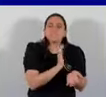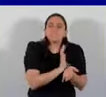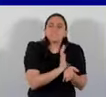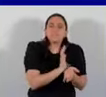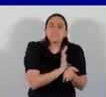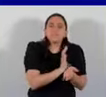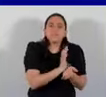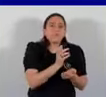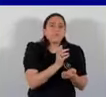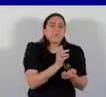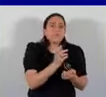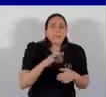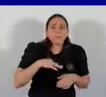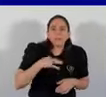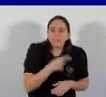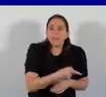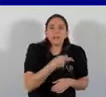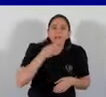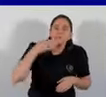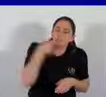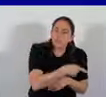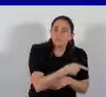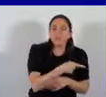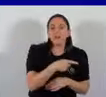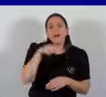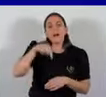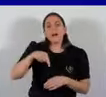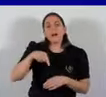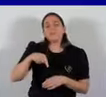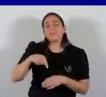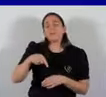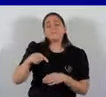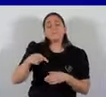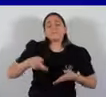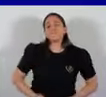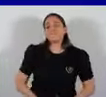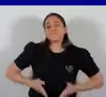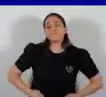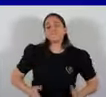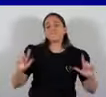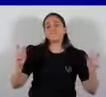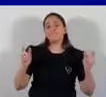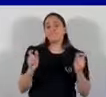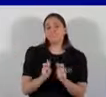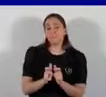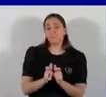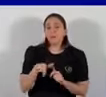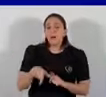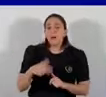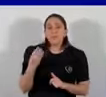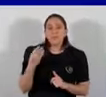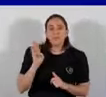To attack the two lives And now we are paying for it, we are falling the birth rate